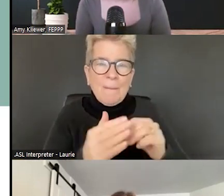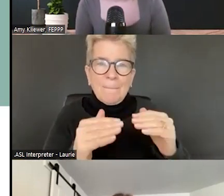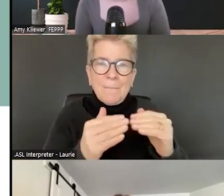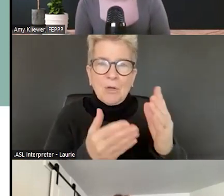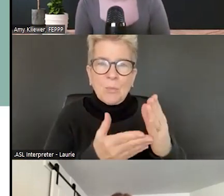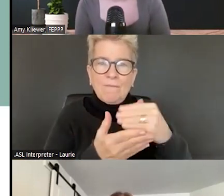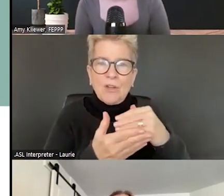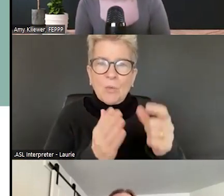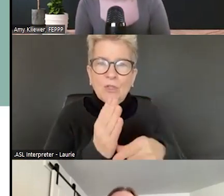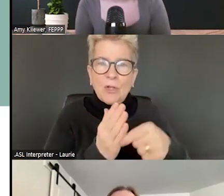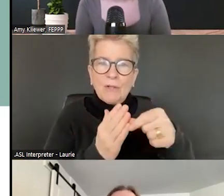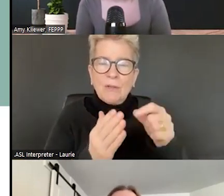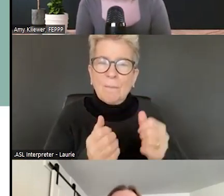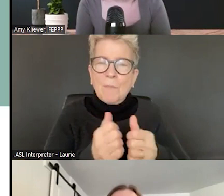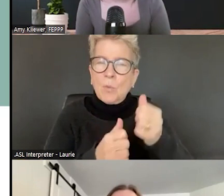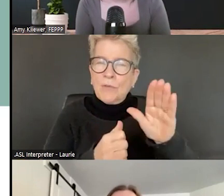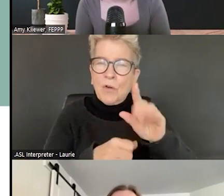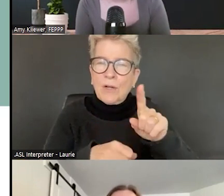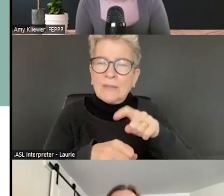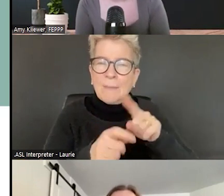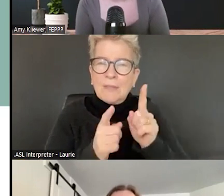Dr Urban spends much of her time translating research for broad